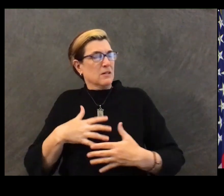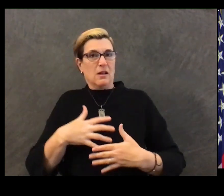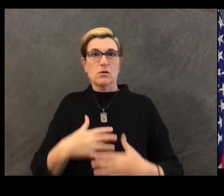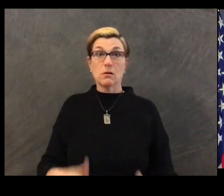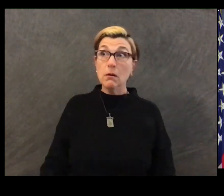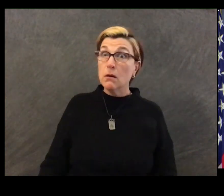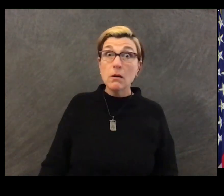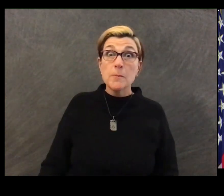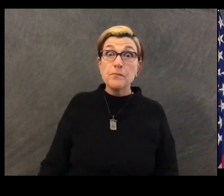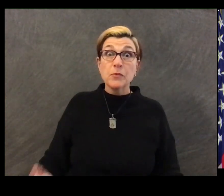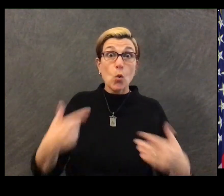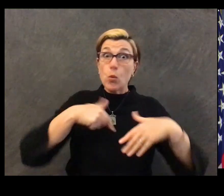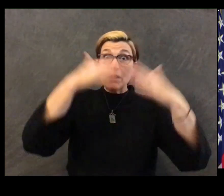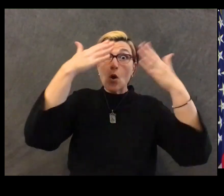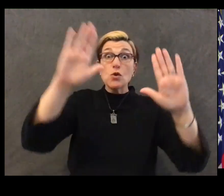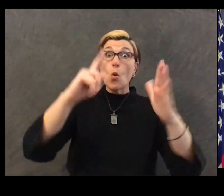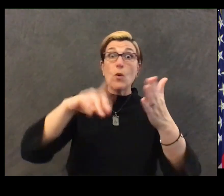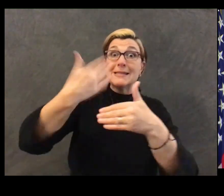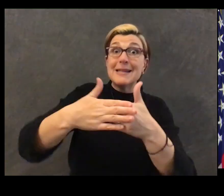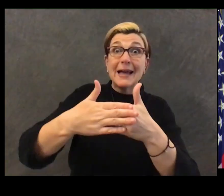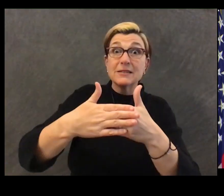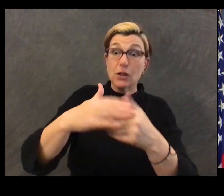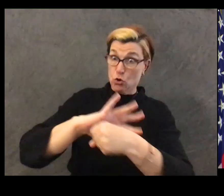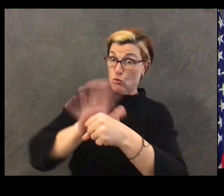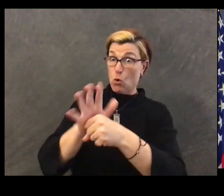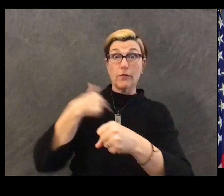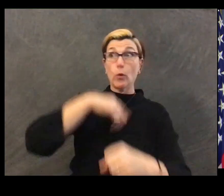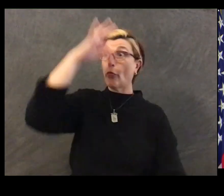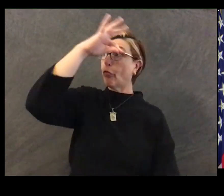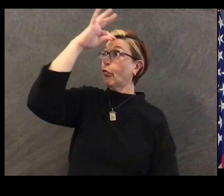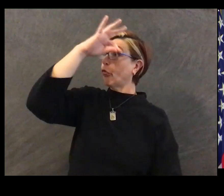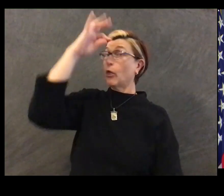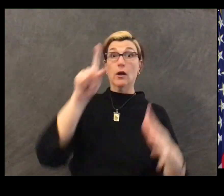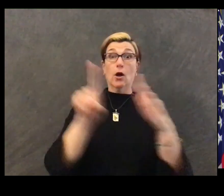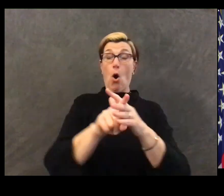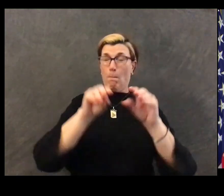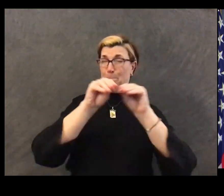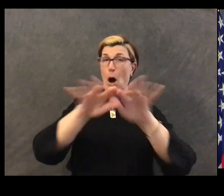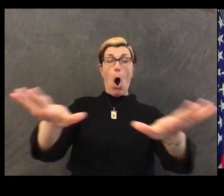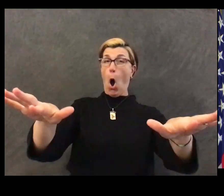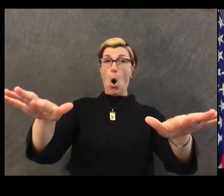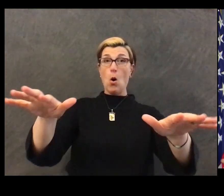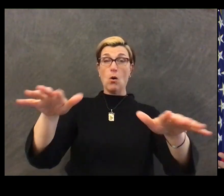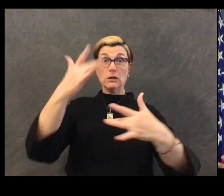about Corona but look at what happened and now we did have the h1n1 swine flu